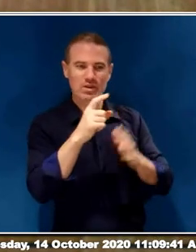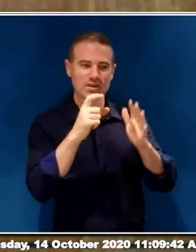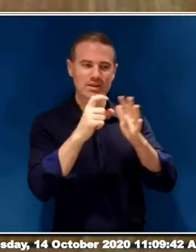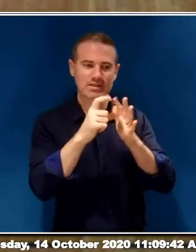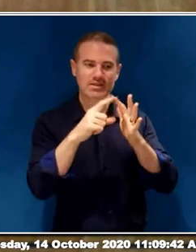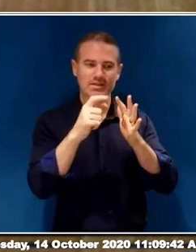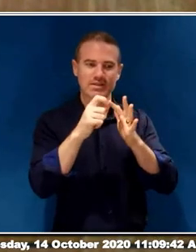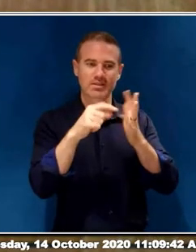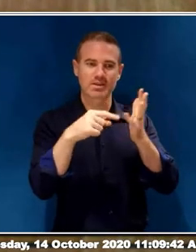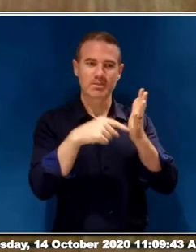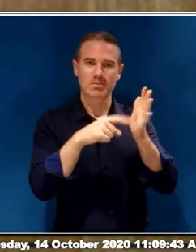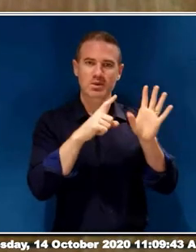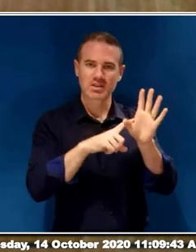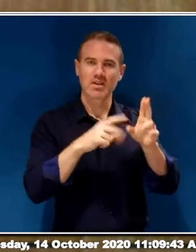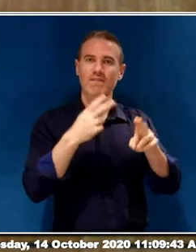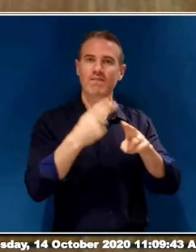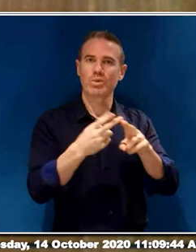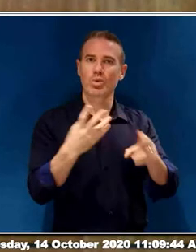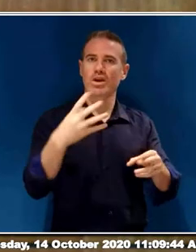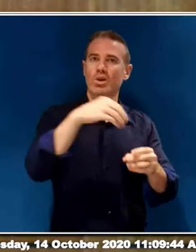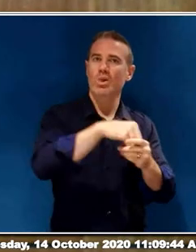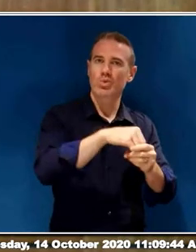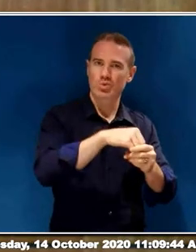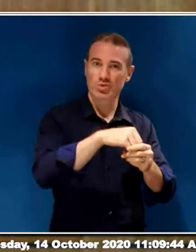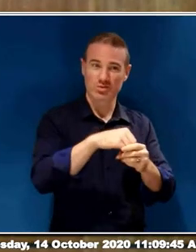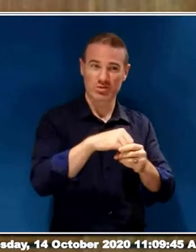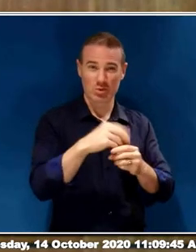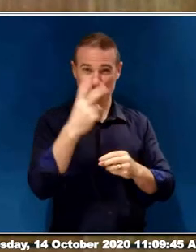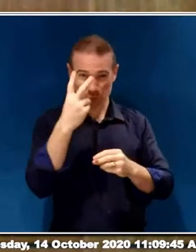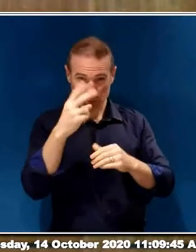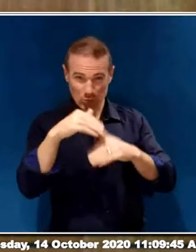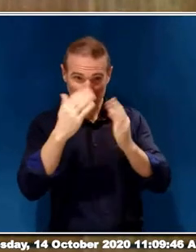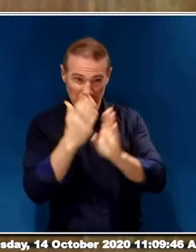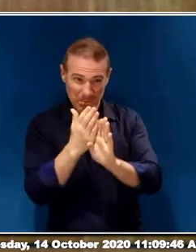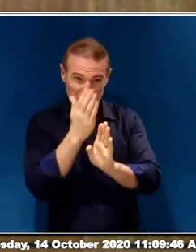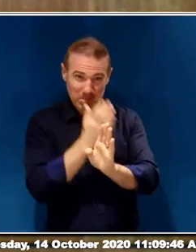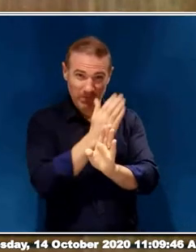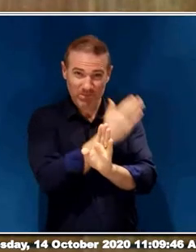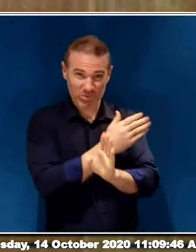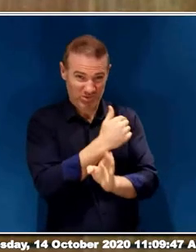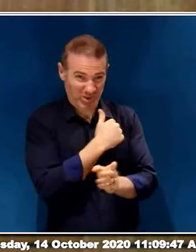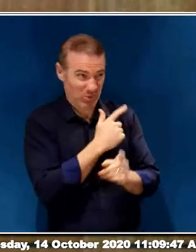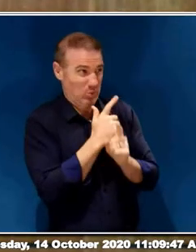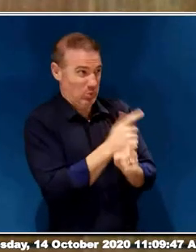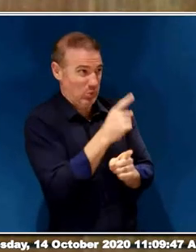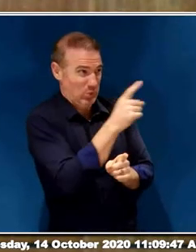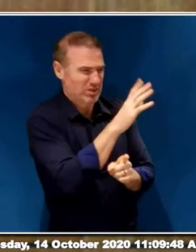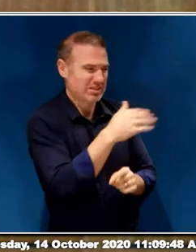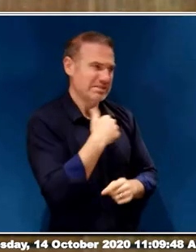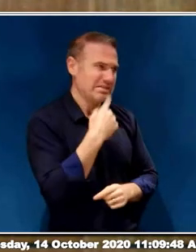very concerned about Kobe's progress and his deterioration of his behaviour,